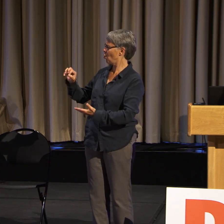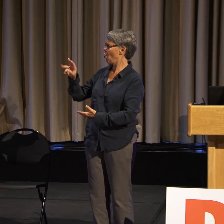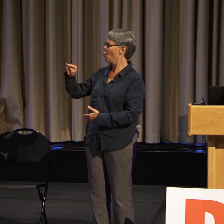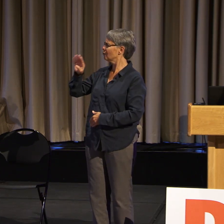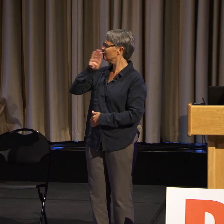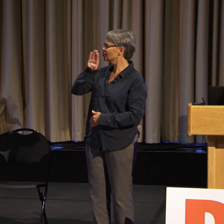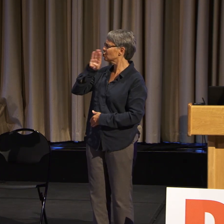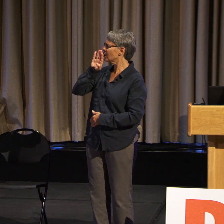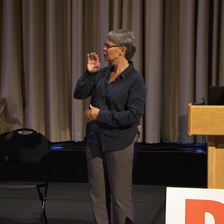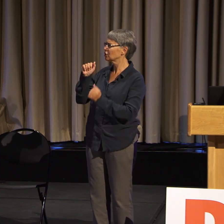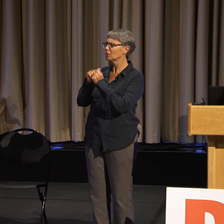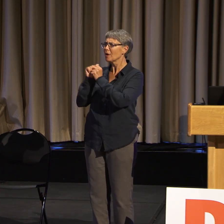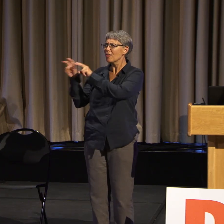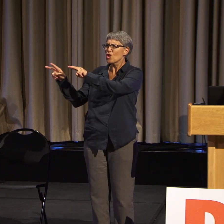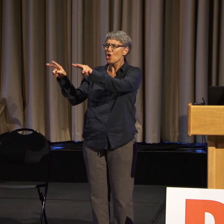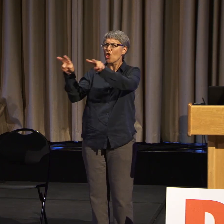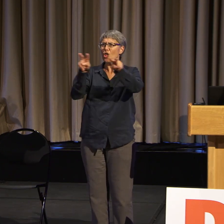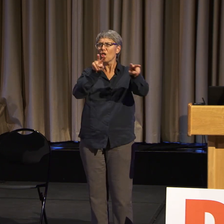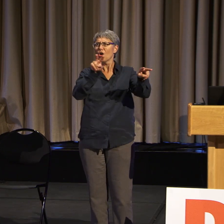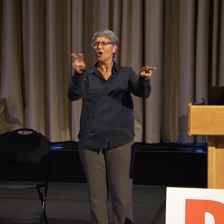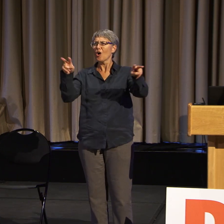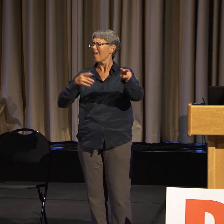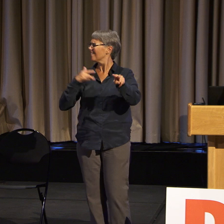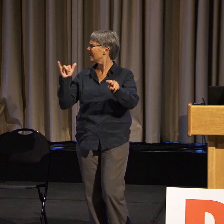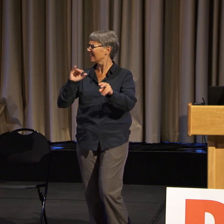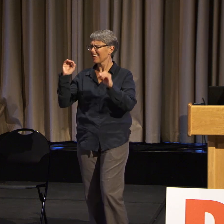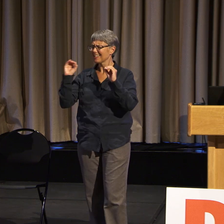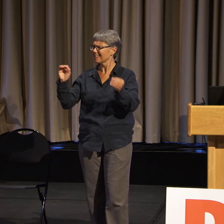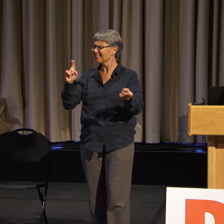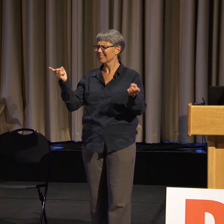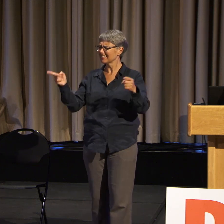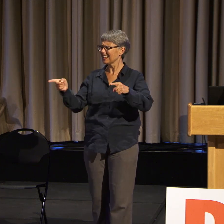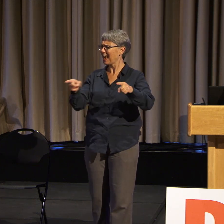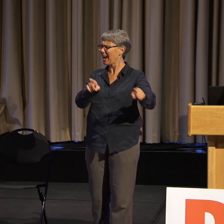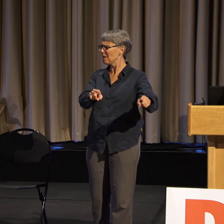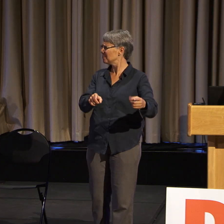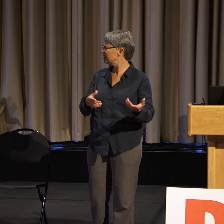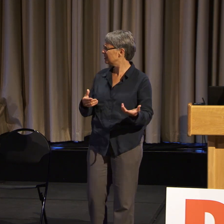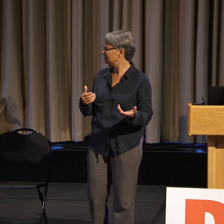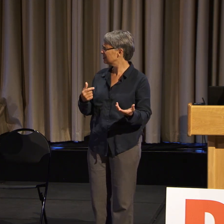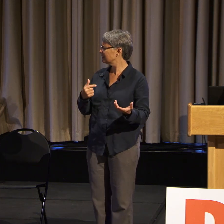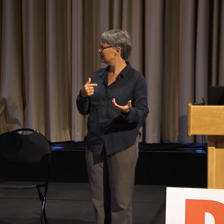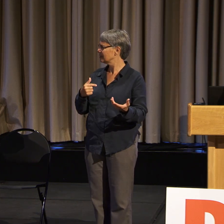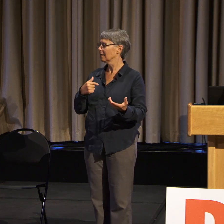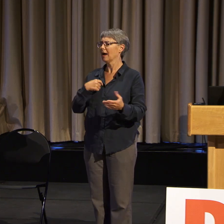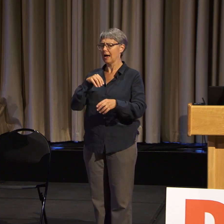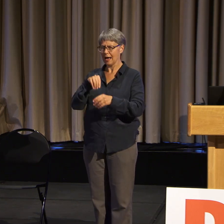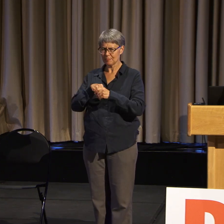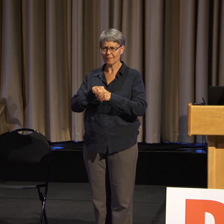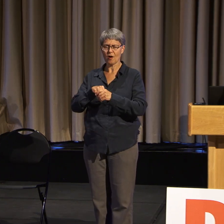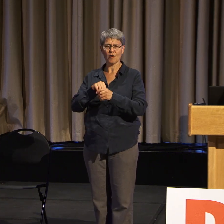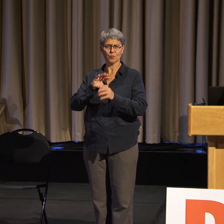I currently am active in the organization Cosecha Boston that is dealing with the current crisis regarding immigration and ICE.